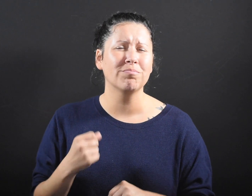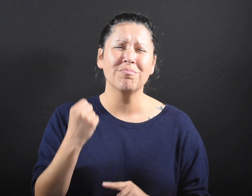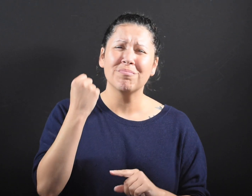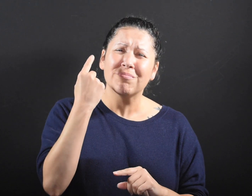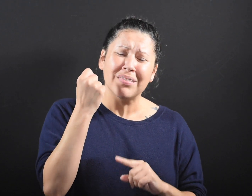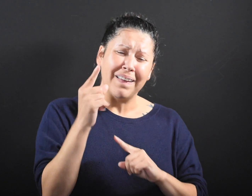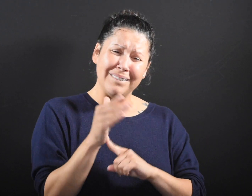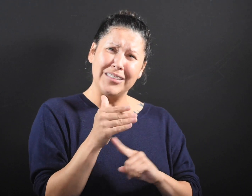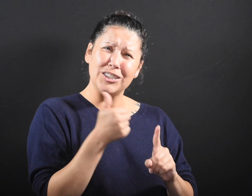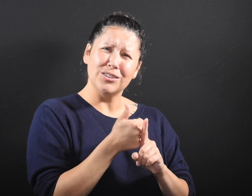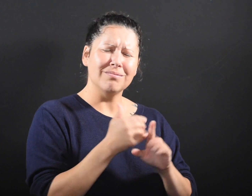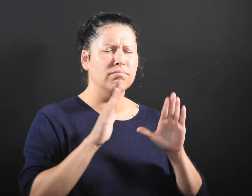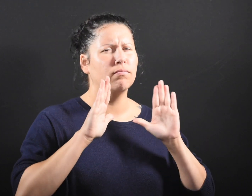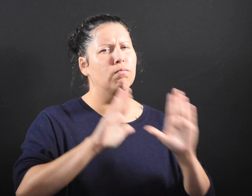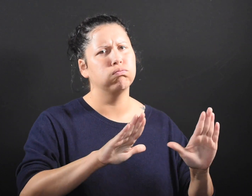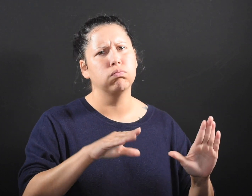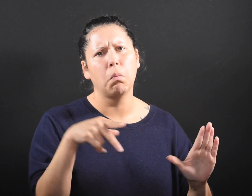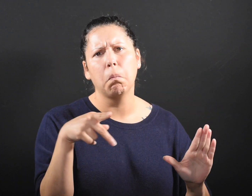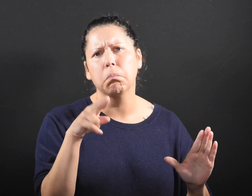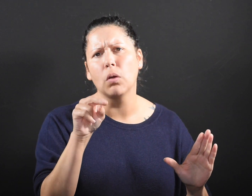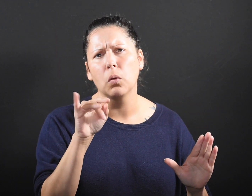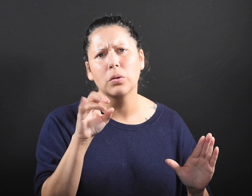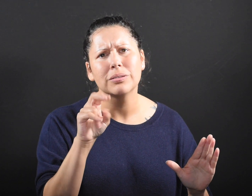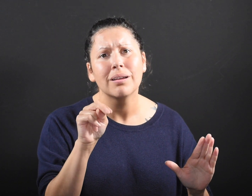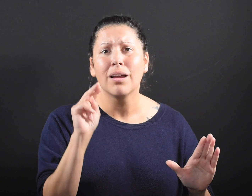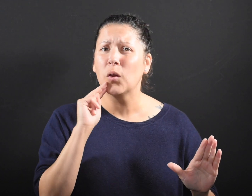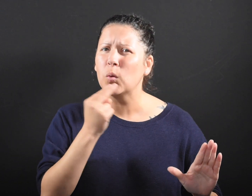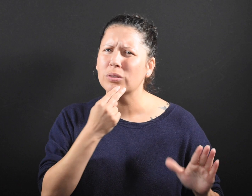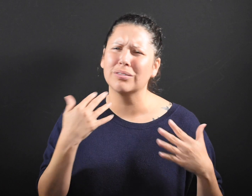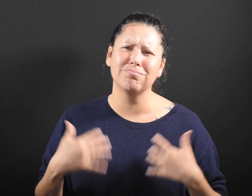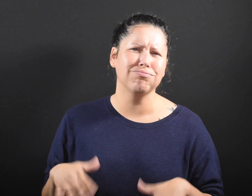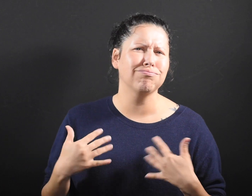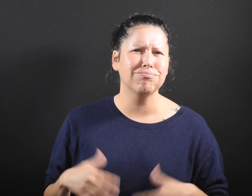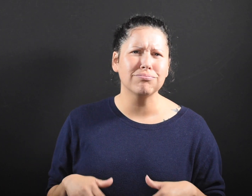But fish is also an excellent source of protein and other nutrients children need,